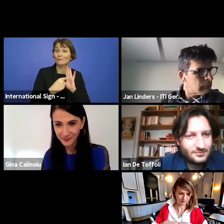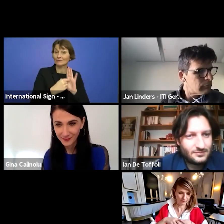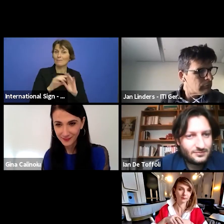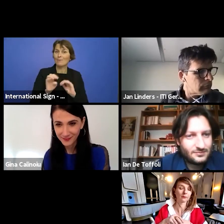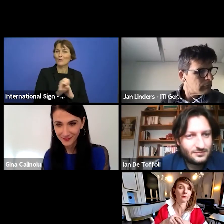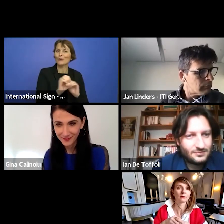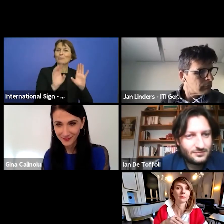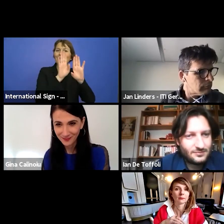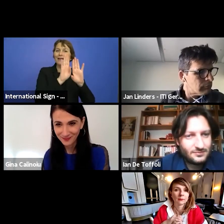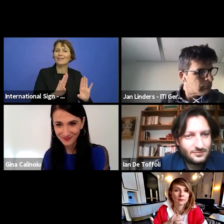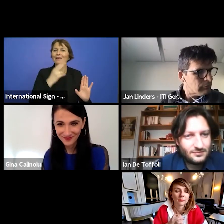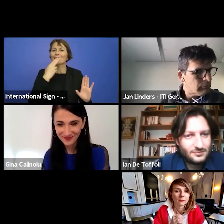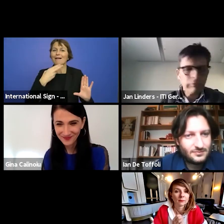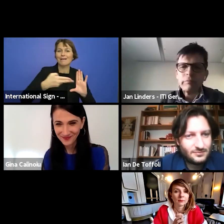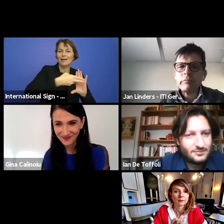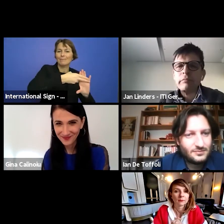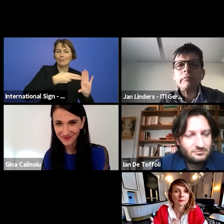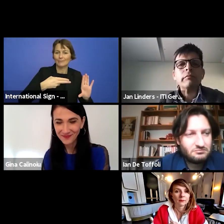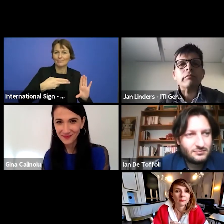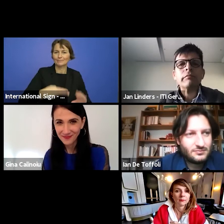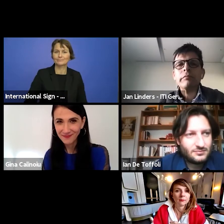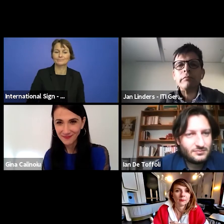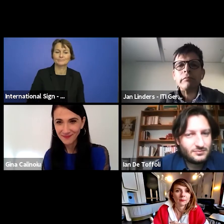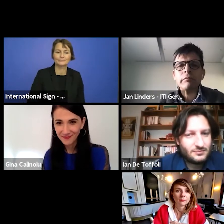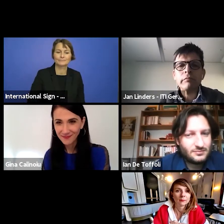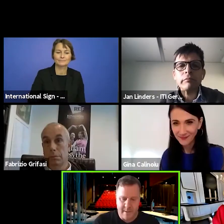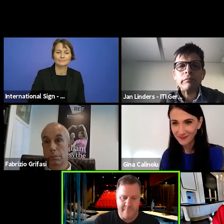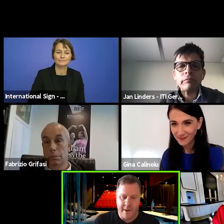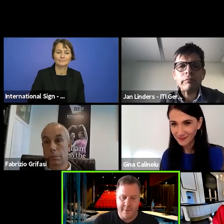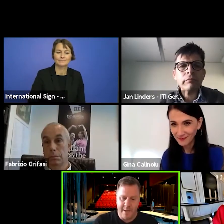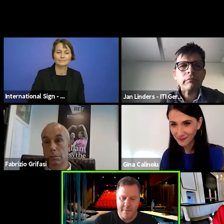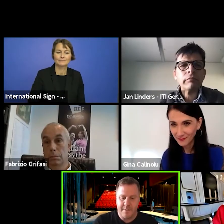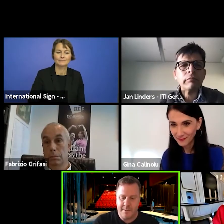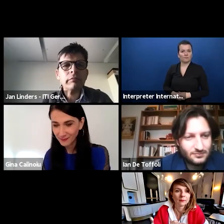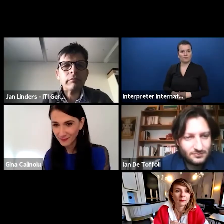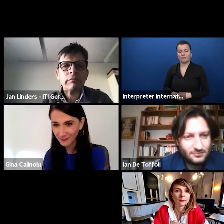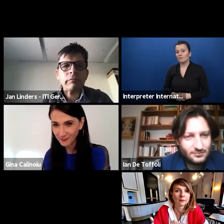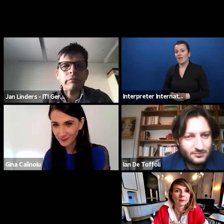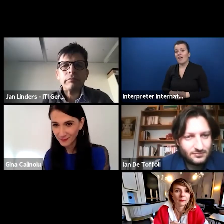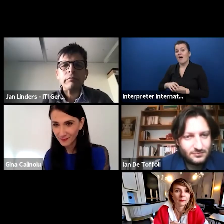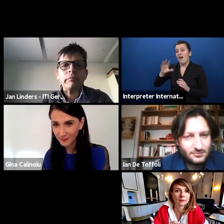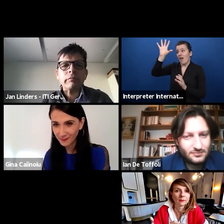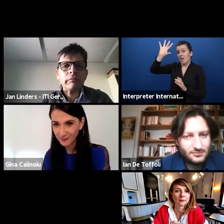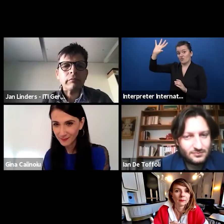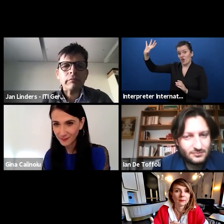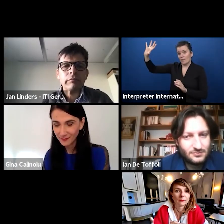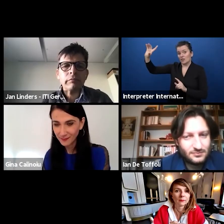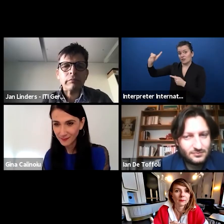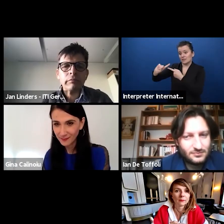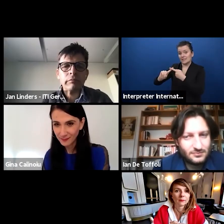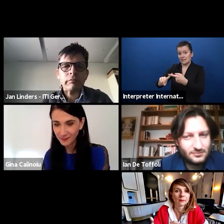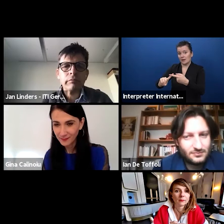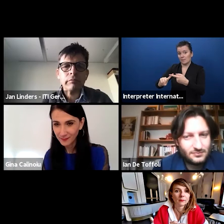label. We call to address environmental sustainability at two levels. A: The role of